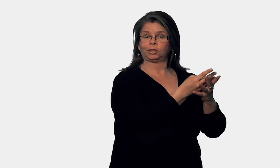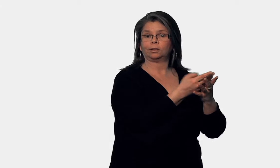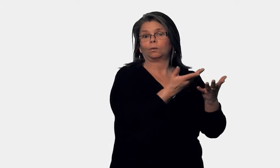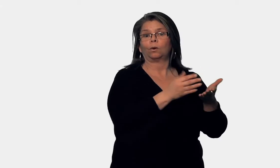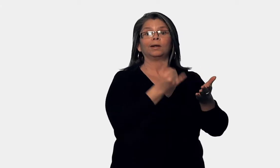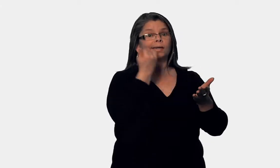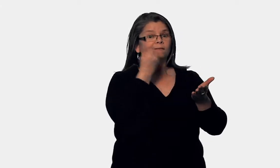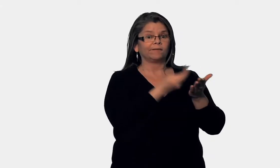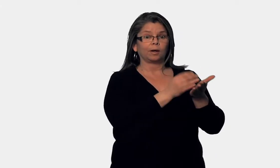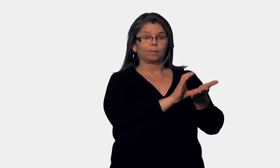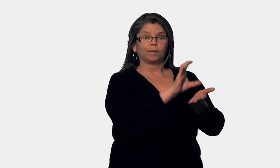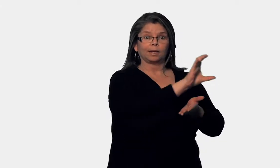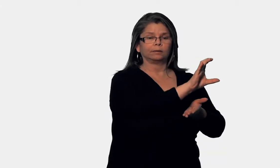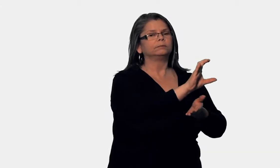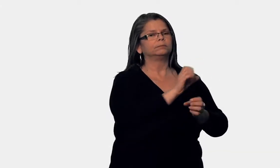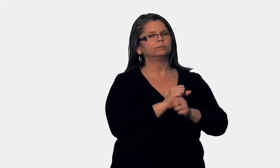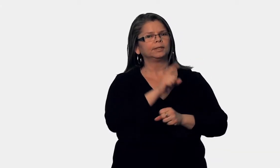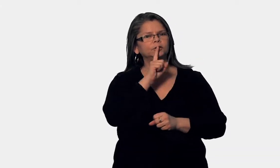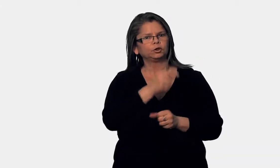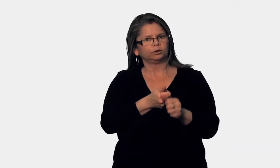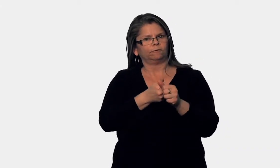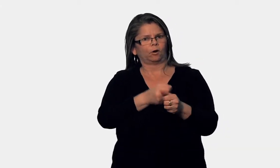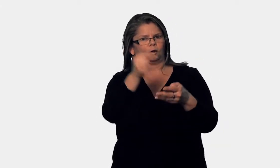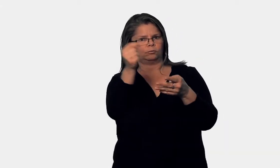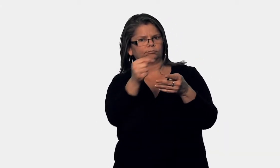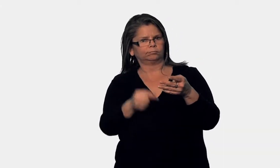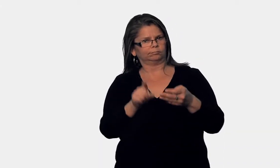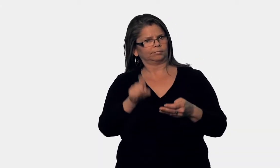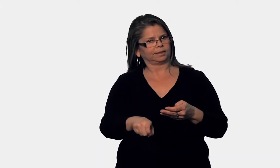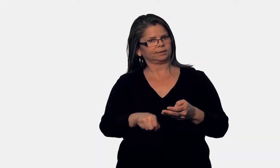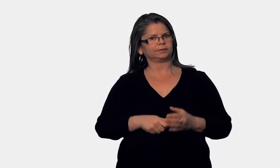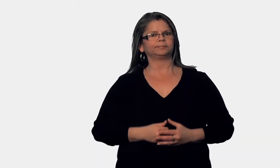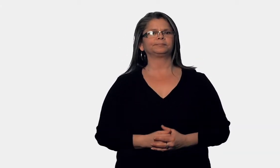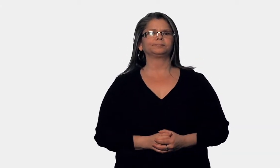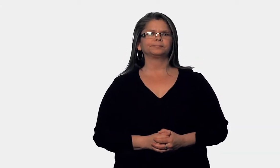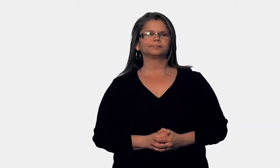or have appropriate bail conditions ordered.